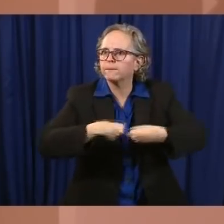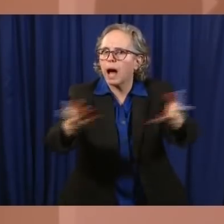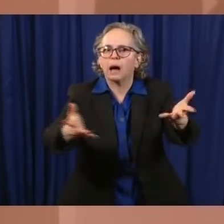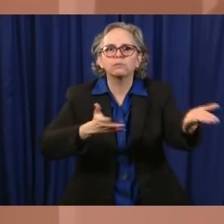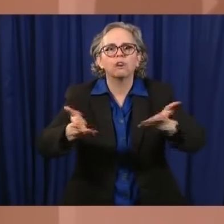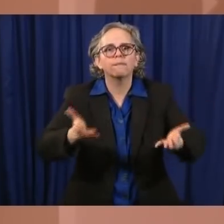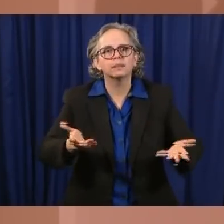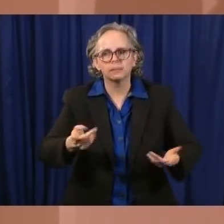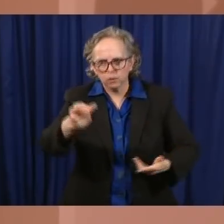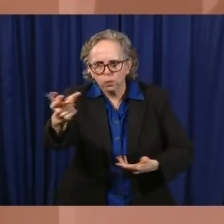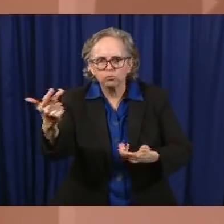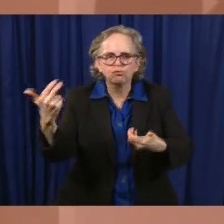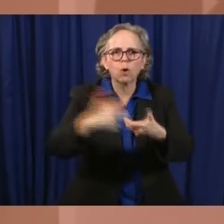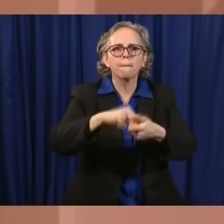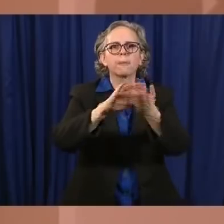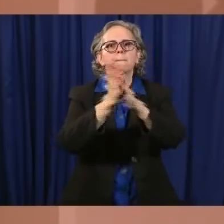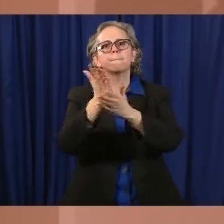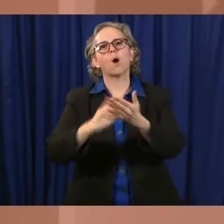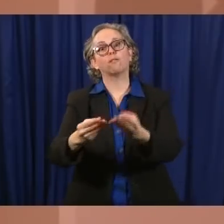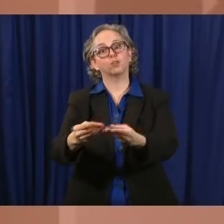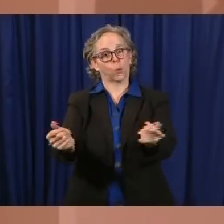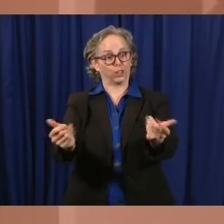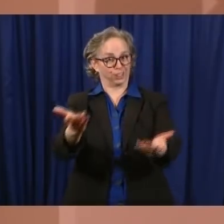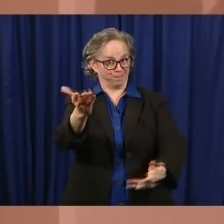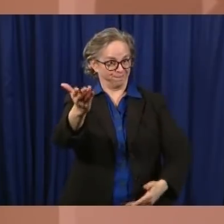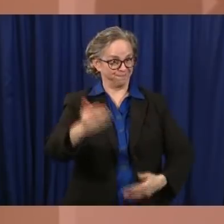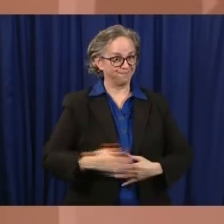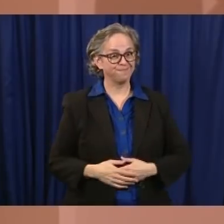PART OF WE ARE IN THIS TOGETHER, DURING THIS DIFFICULT TIME THAT